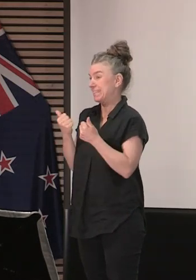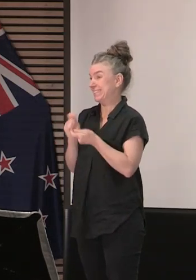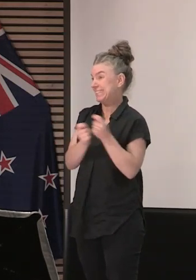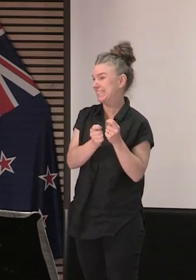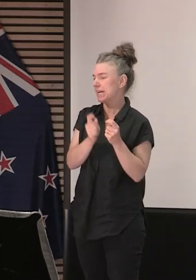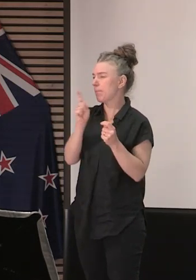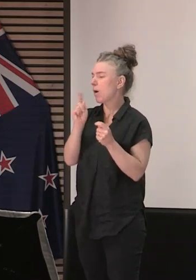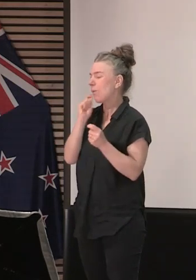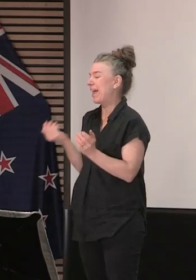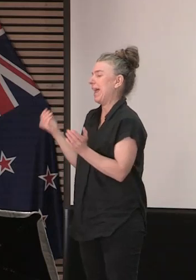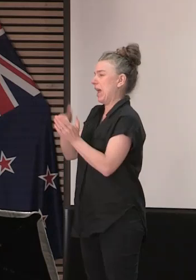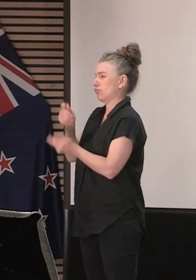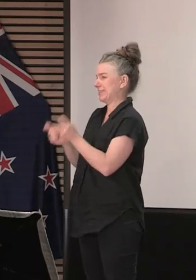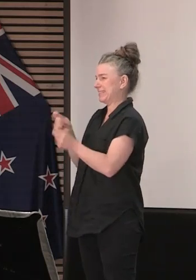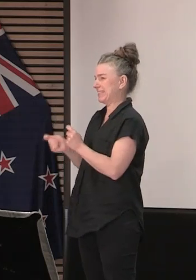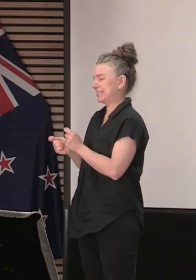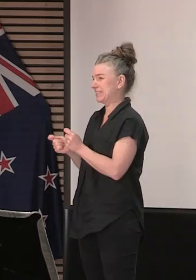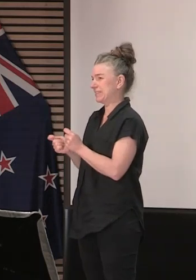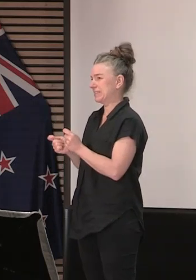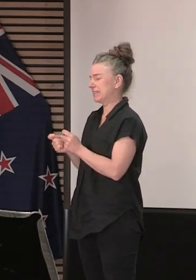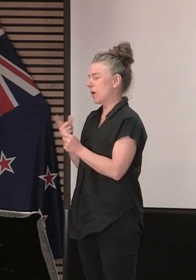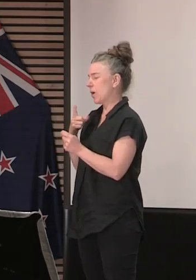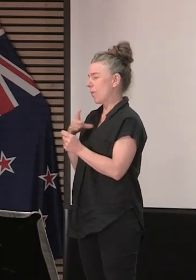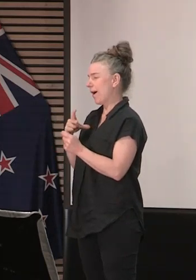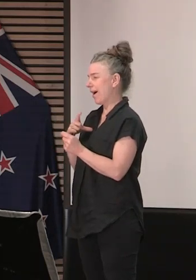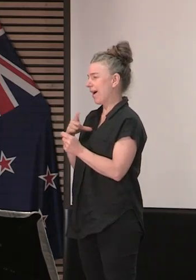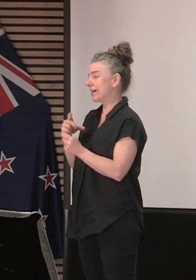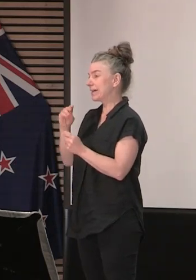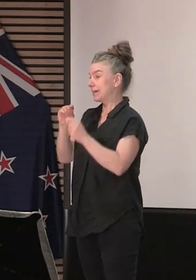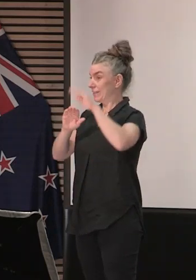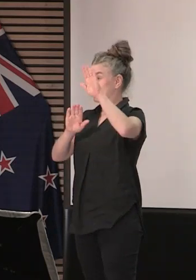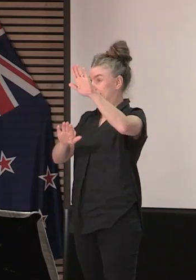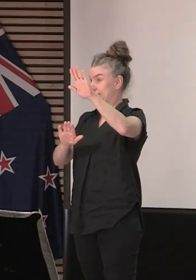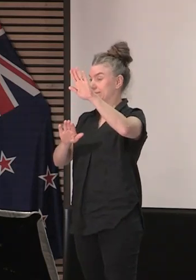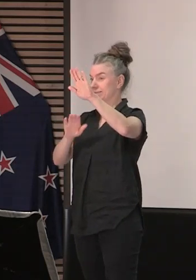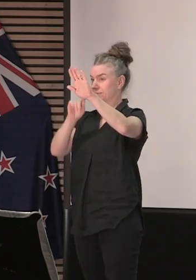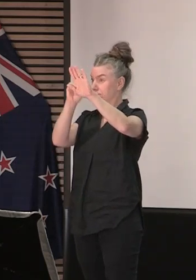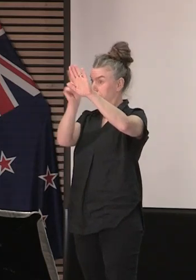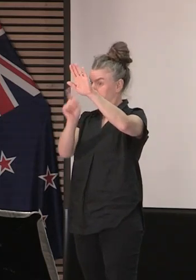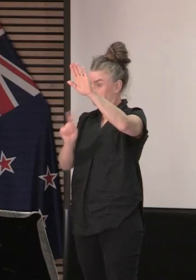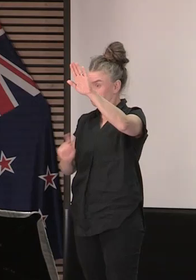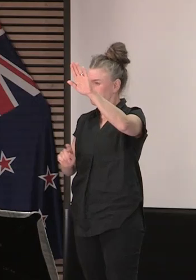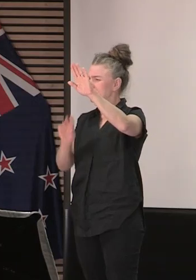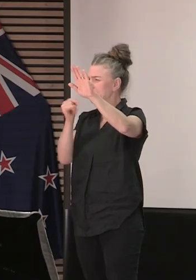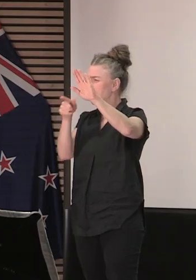to ensurewe have greater levels ofcertainty around the declinein the virus's spread.